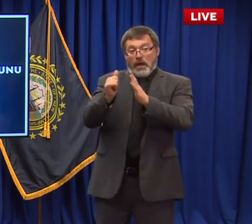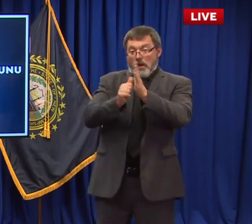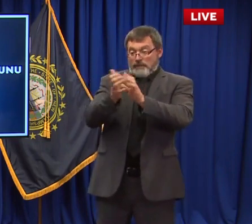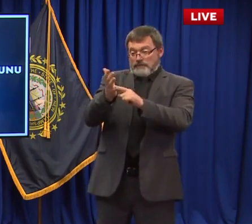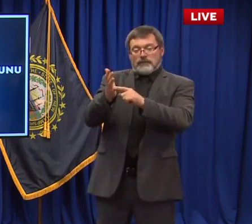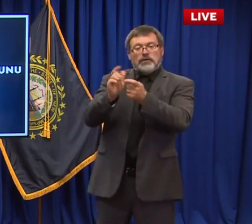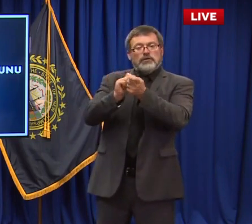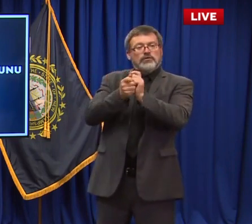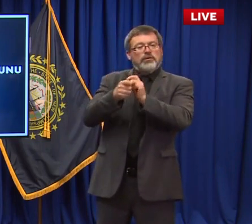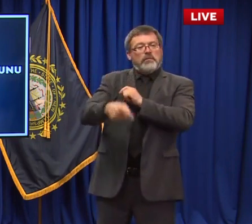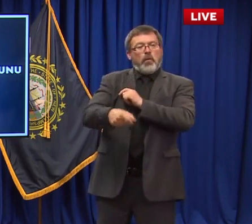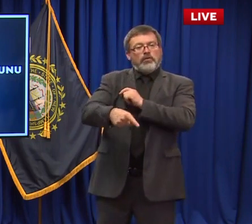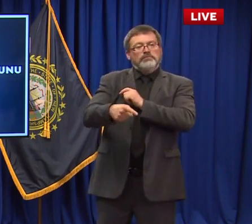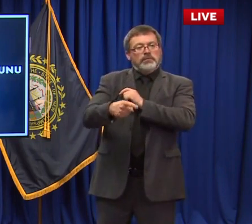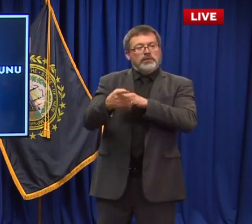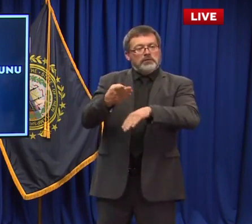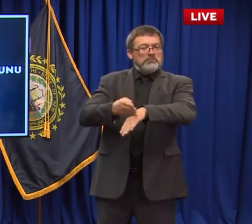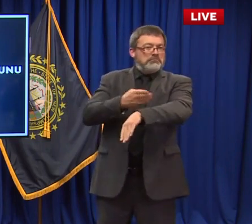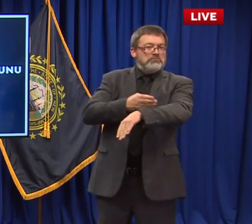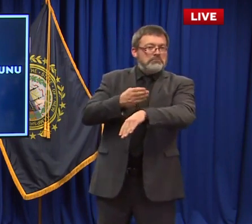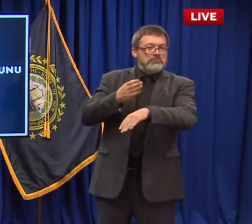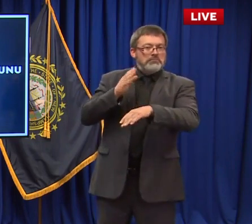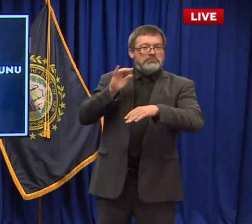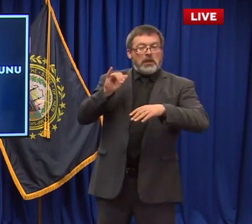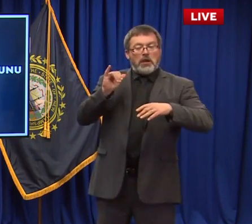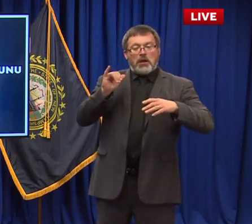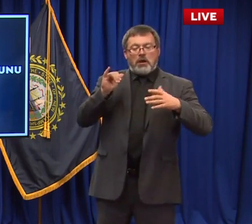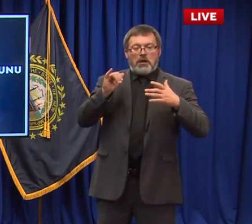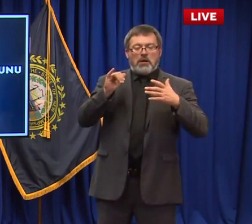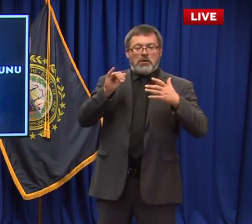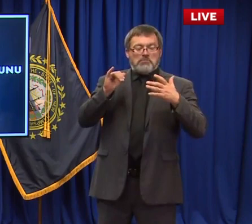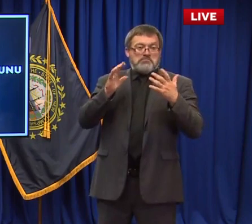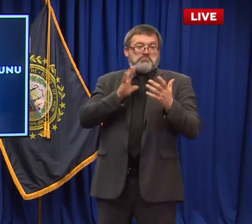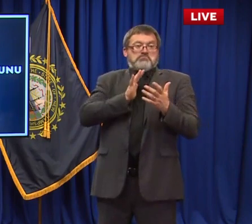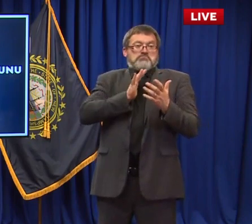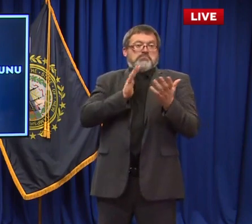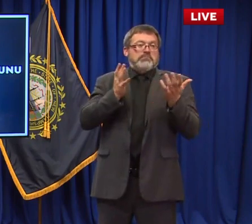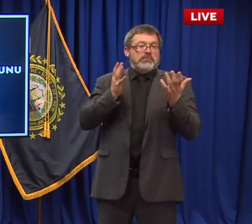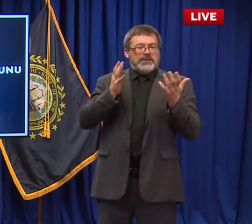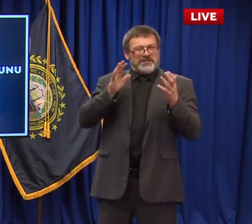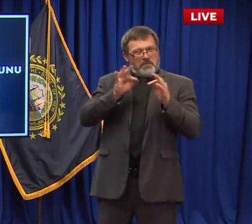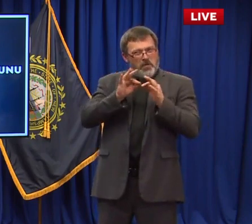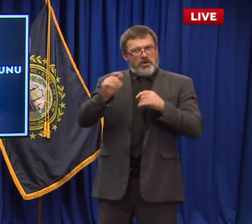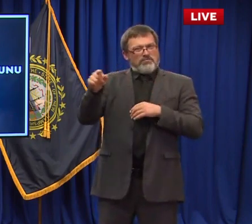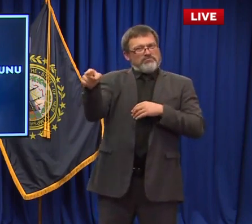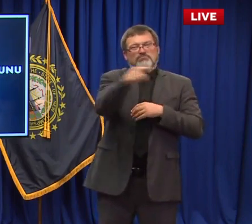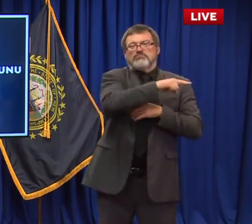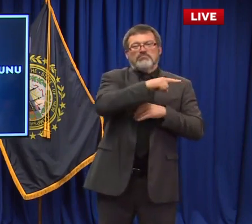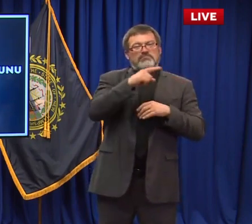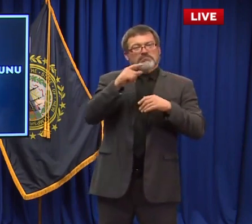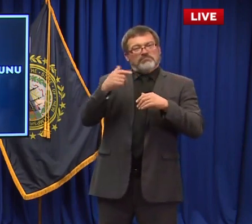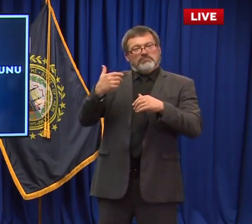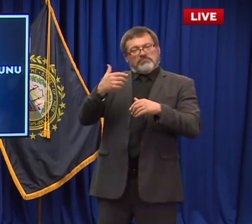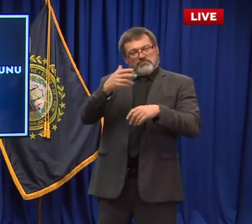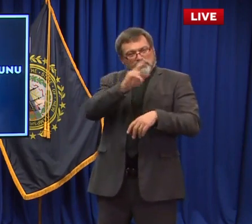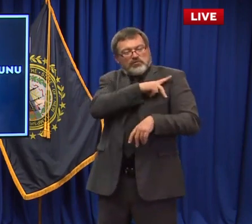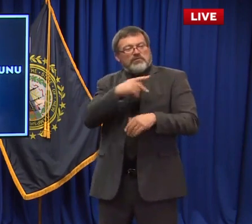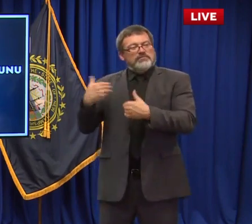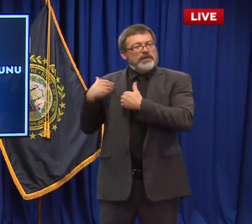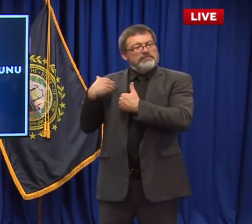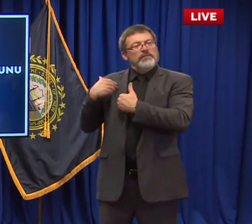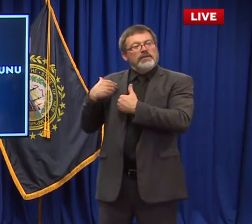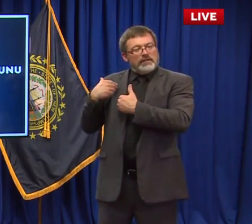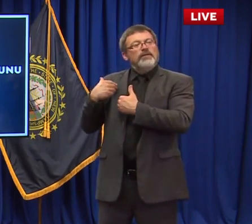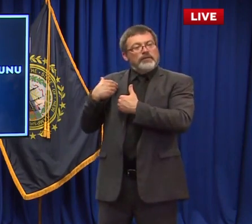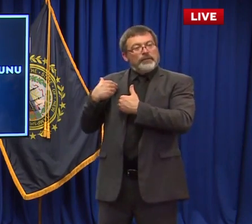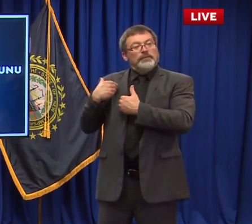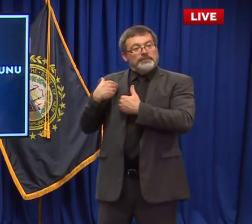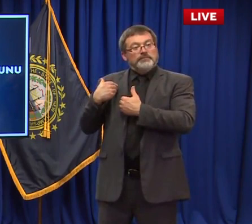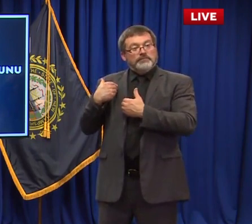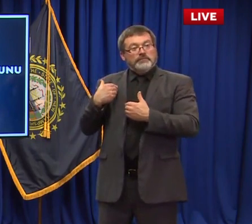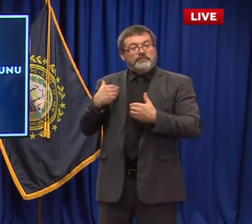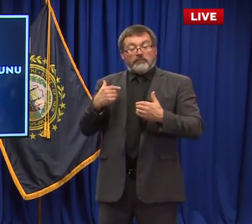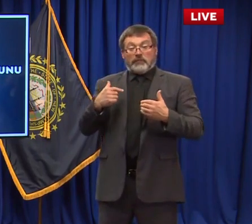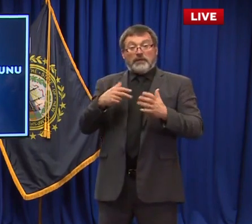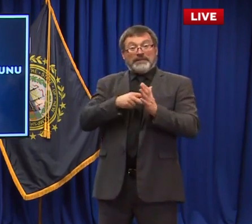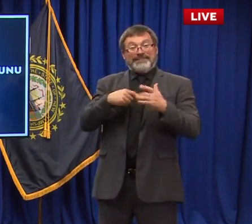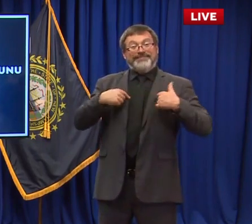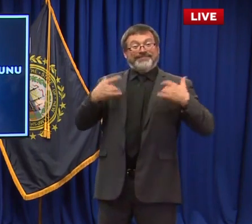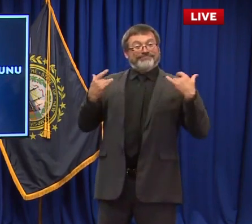EVERYONE HAS A RESPONSIBILITY IF YOU’RE USING MASKS OR ANYTHING DISPOSABLE IN NATURE THAT DEALS WITH WHETHER IT IS THE COVID EPIDEMIC OR ANYTHING IN LIFE, A GOOD PERSONAL RESPONSIBILITY TO